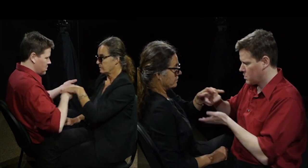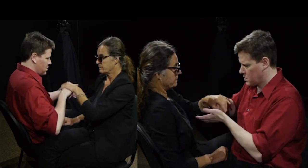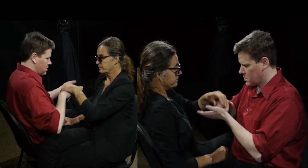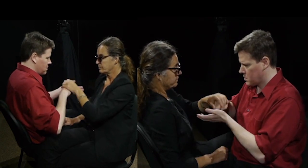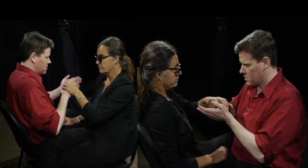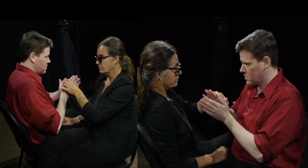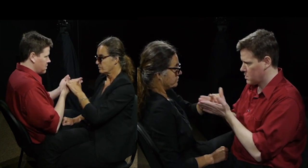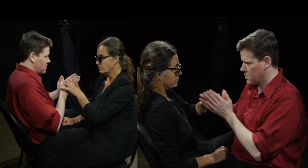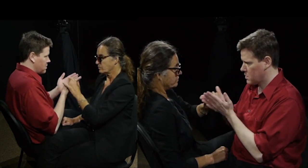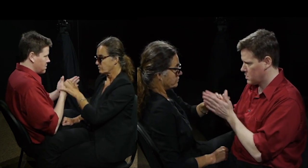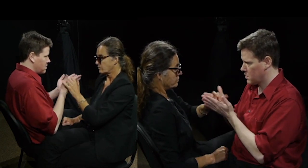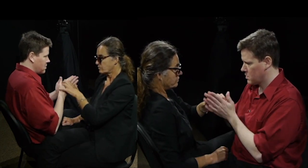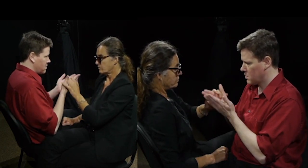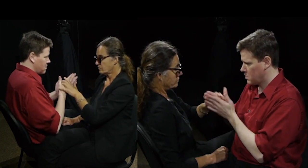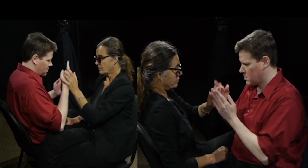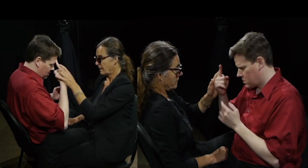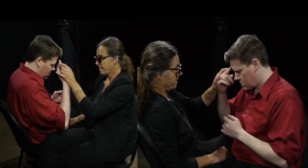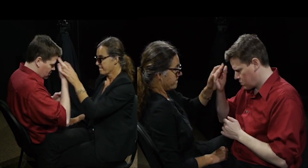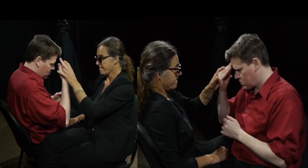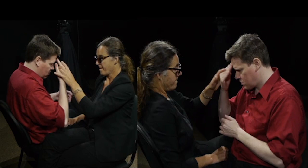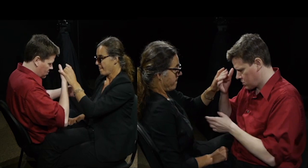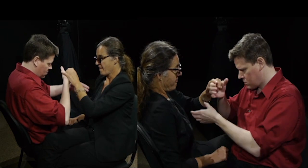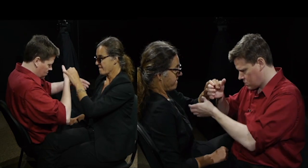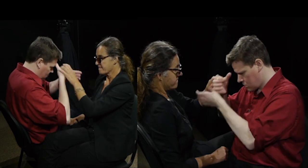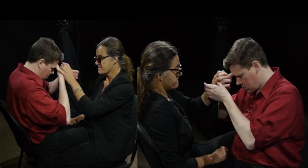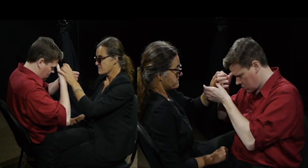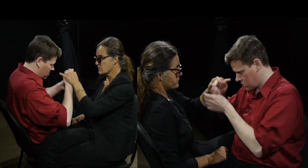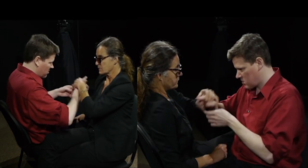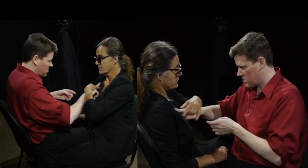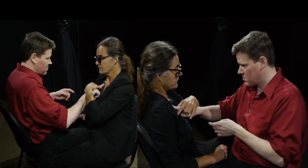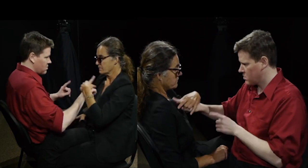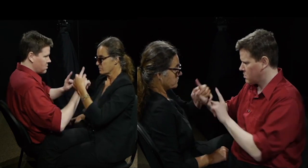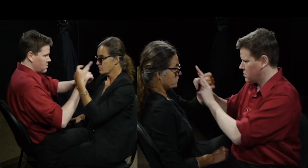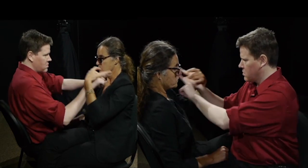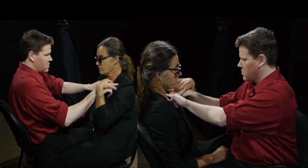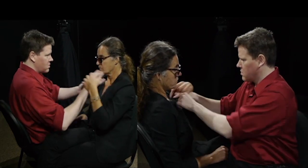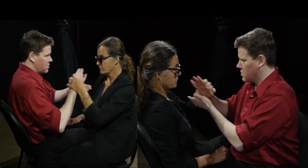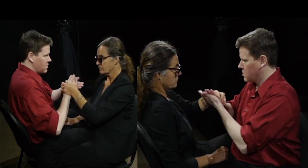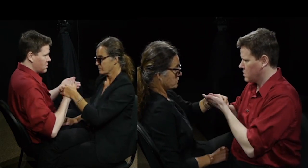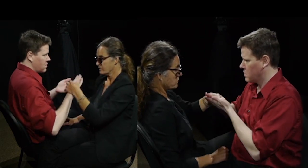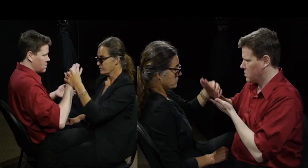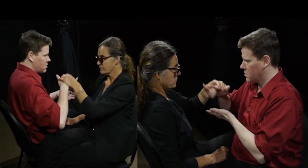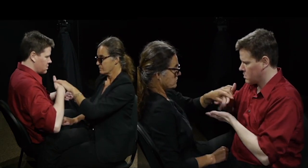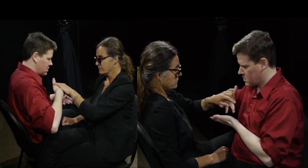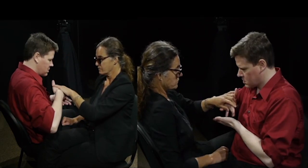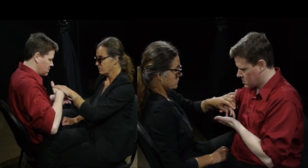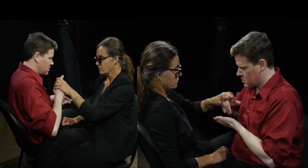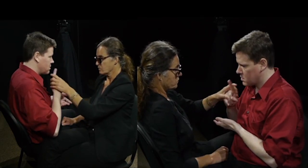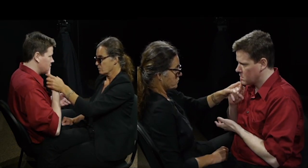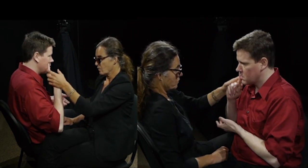study textbooks, and follow instructional guides and become meaningful experts.